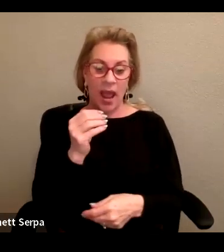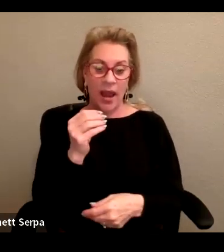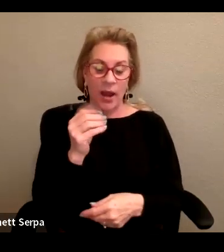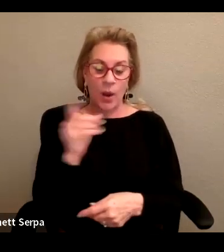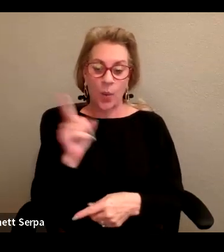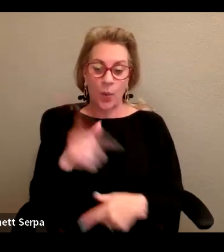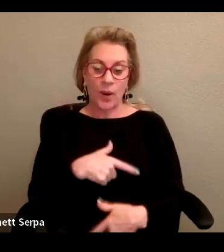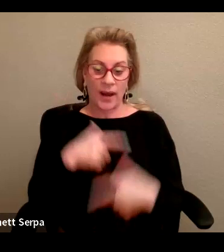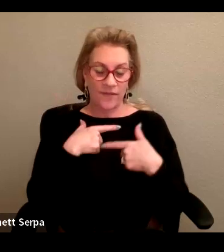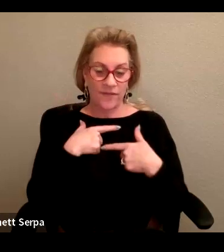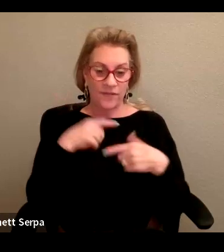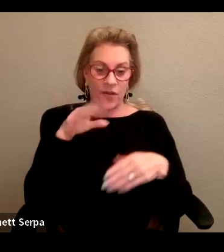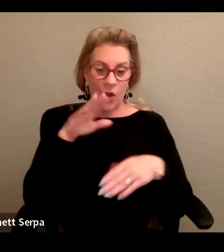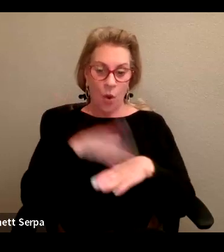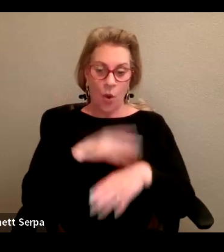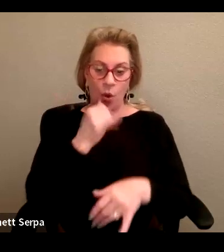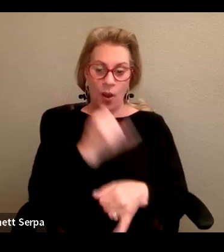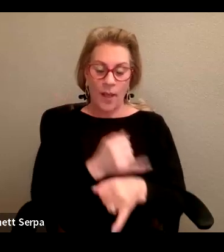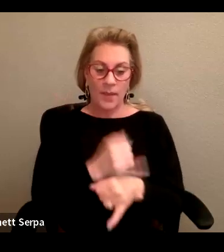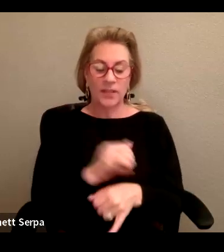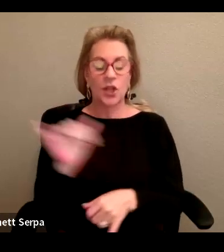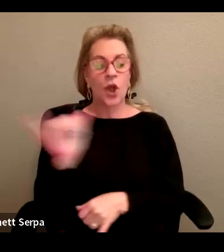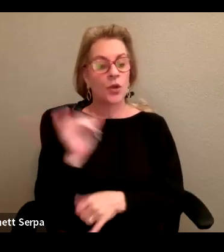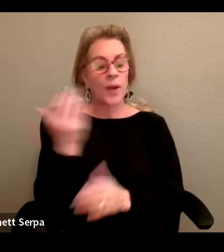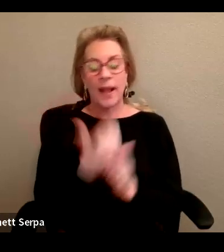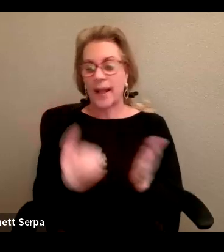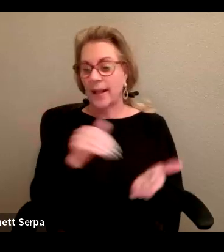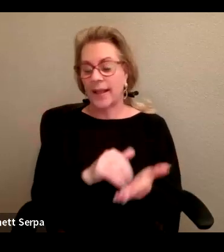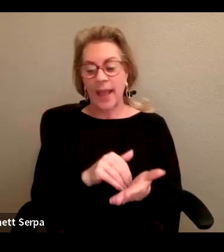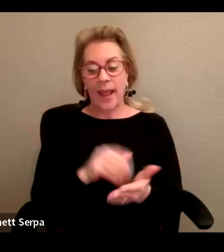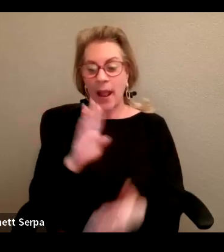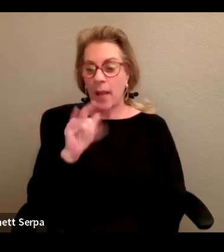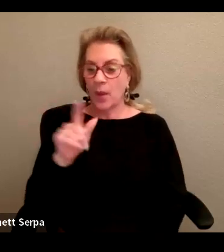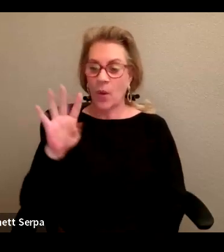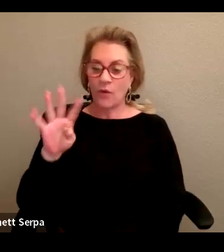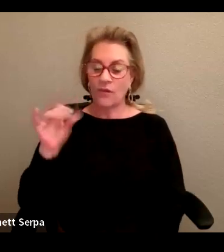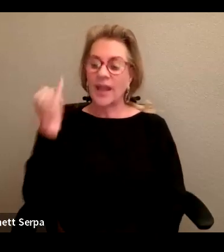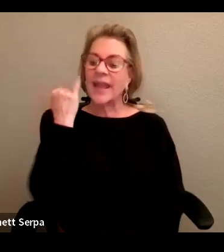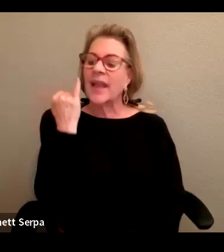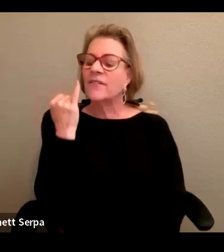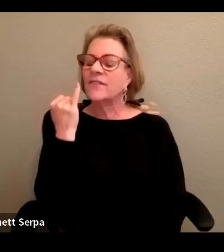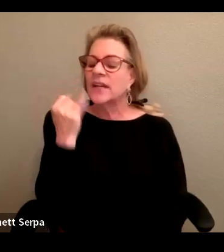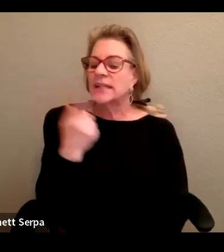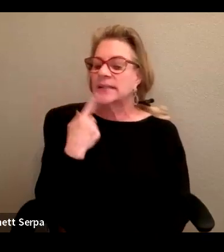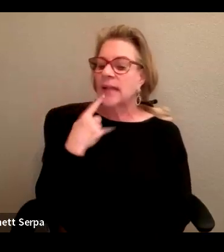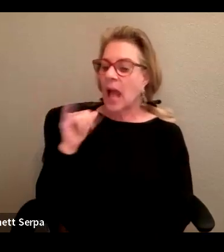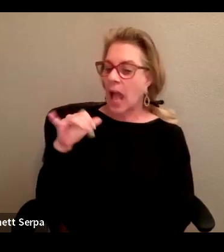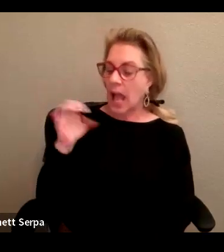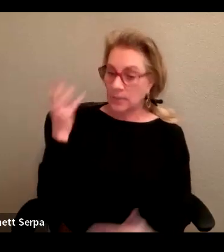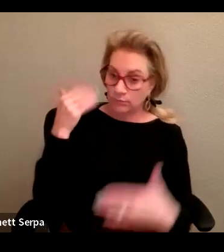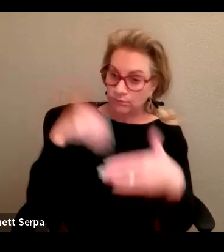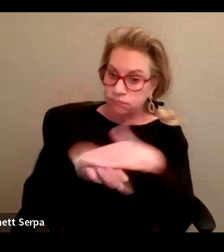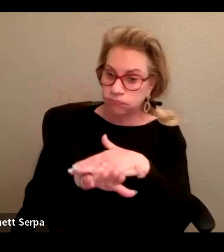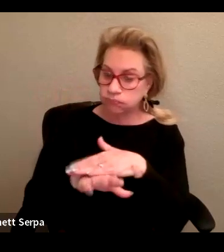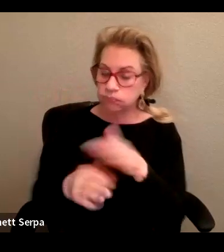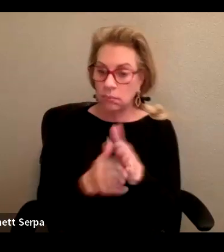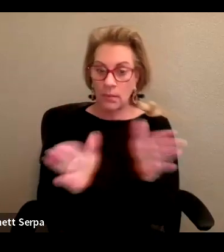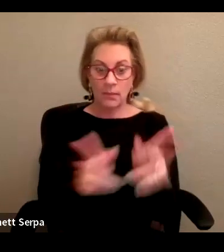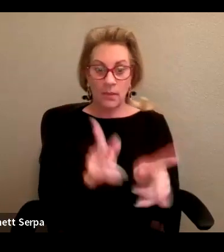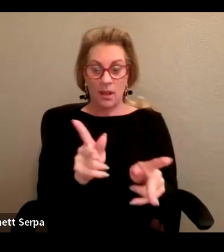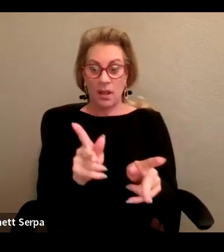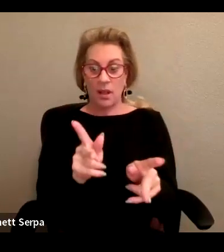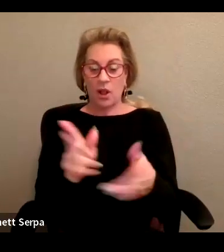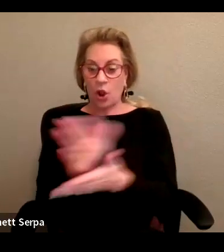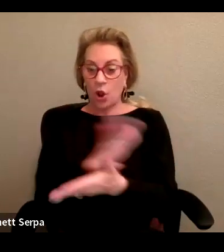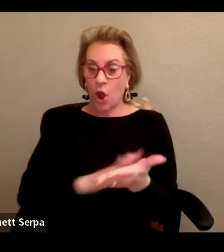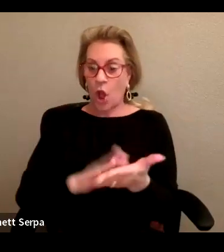again um predicated under a450 so if ice were to um enter a public col or university and act and